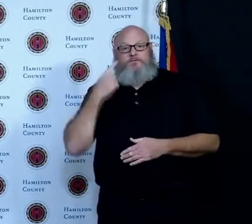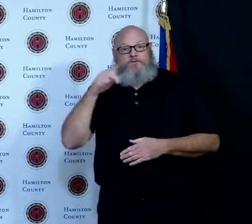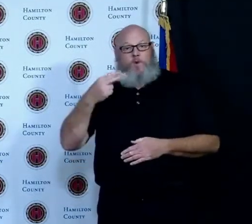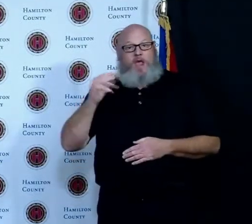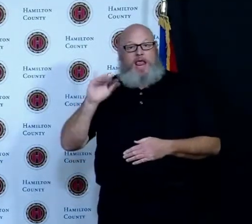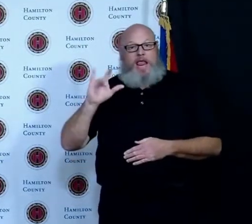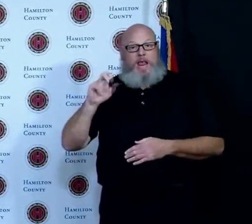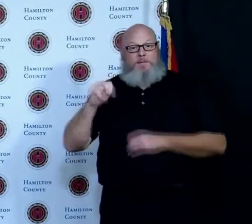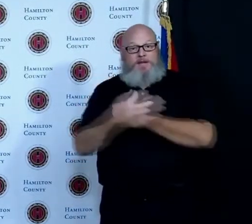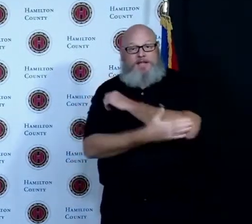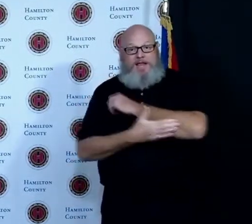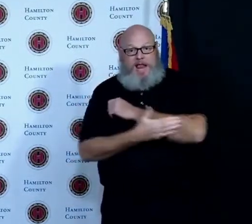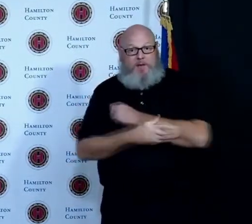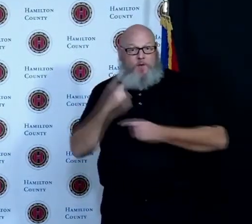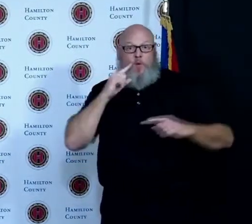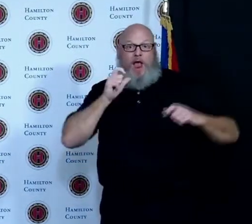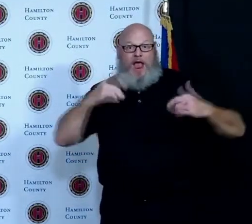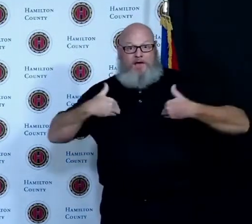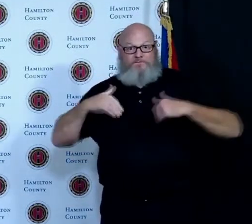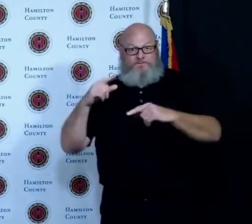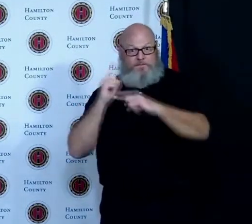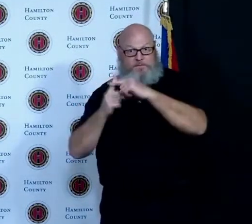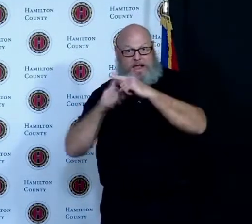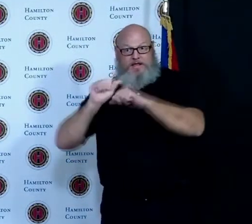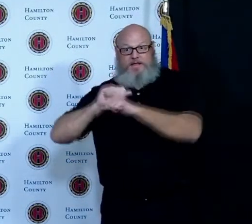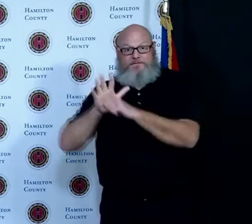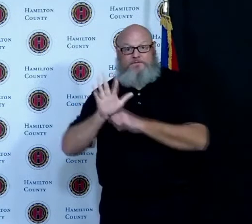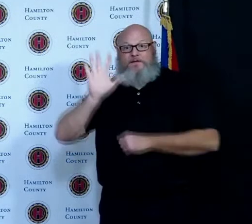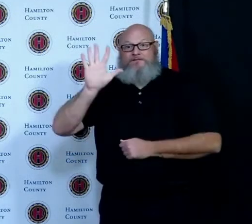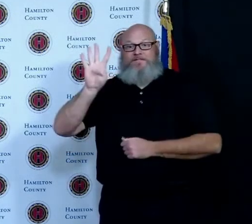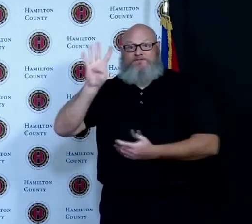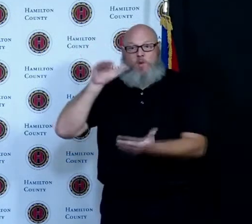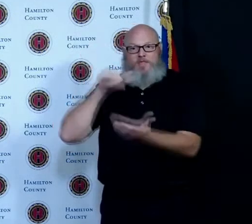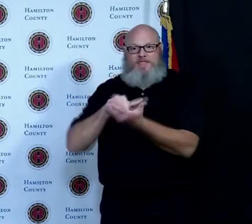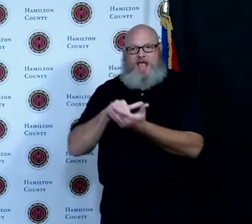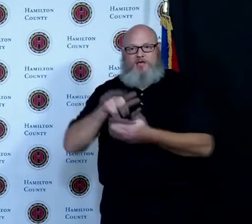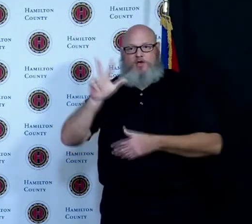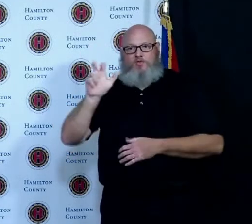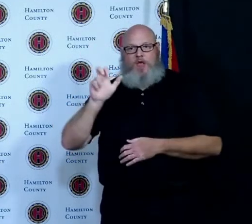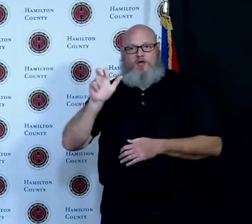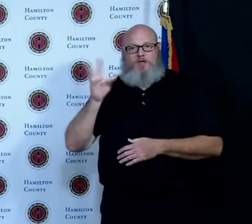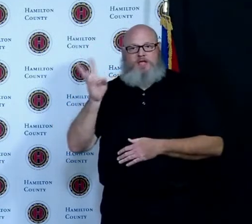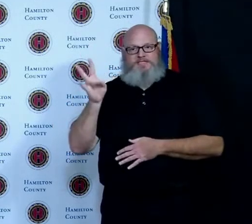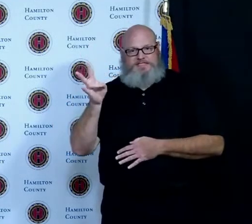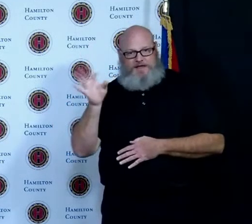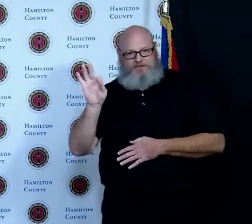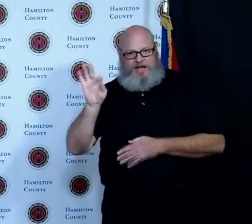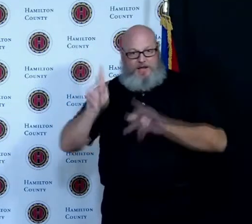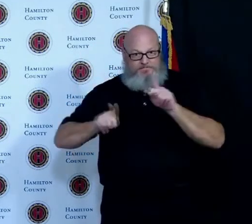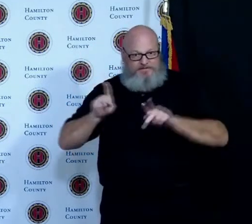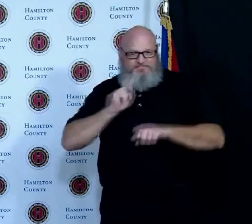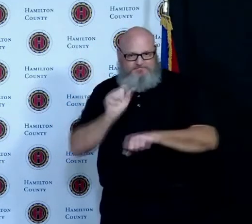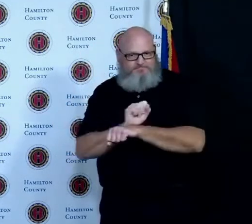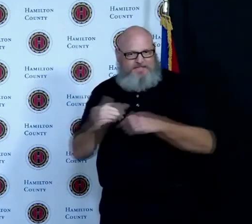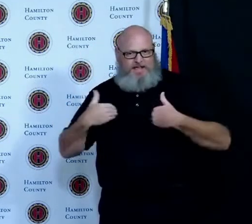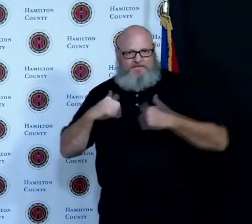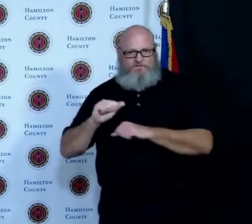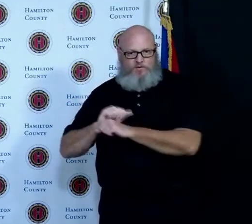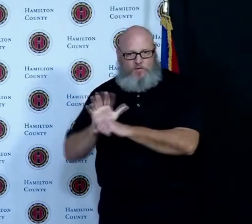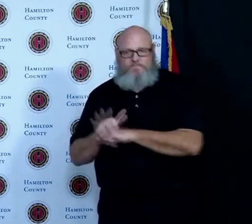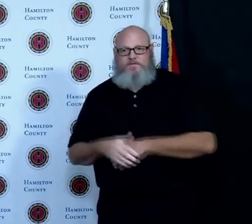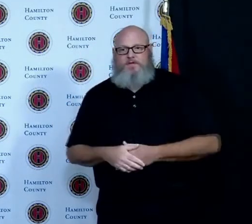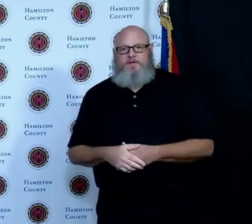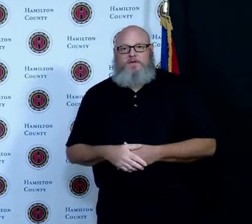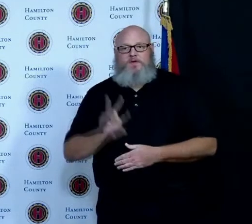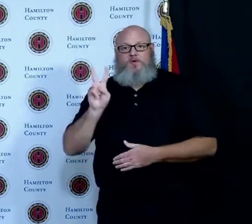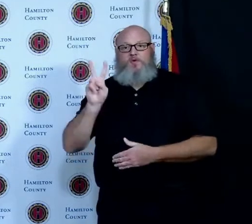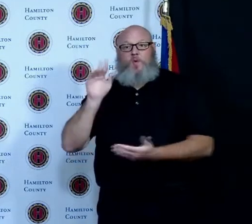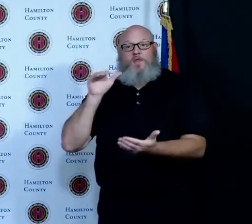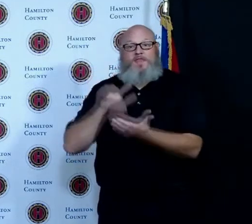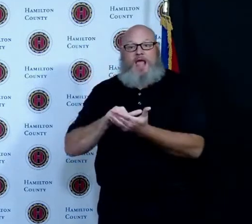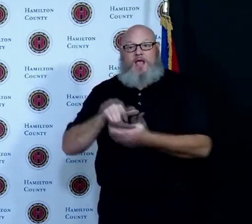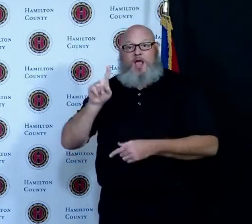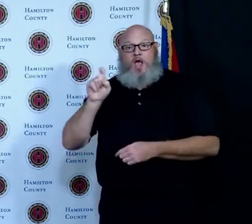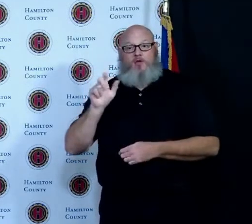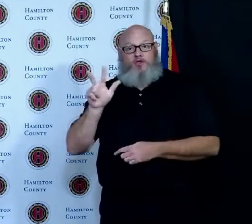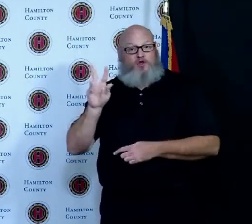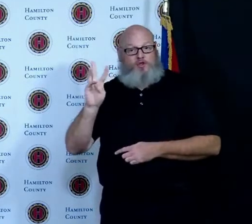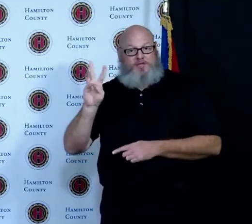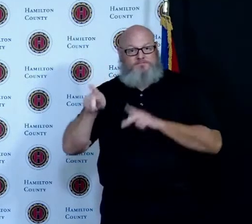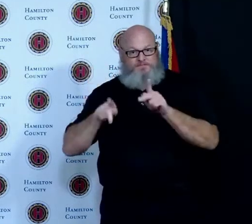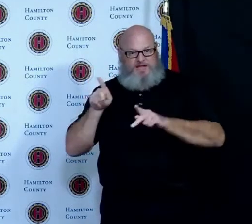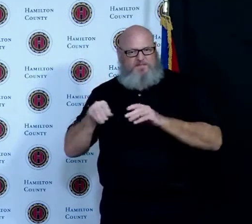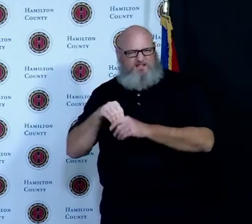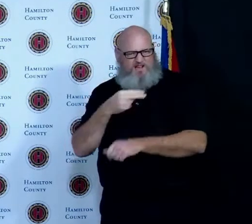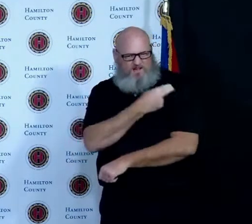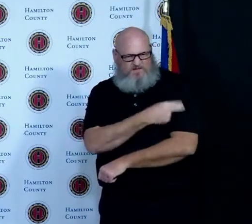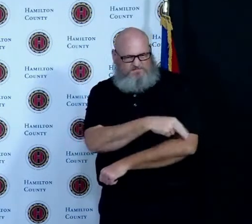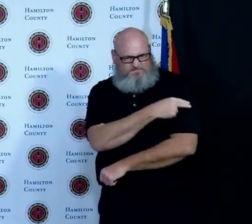54,379 cases of Covid-19 reported 2136 of those individuals have been hospitalized and 421